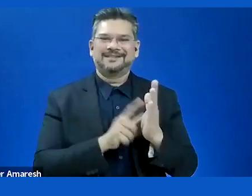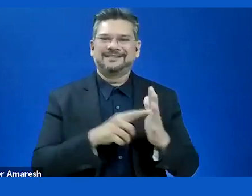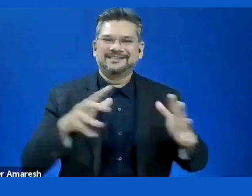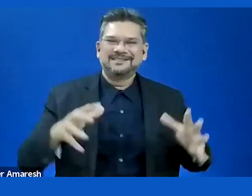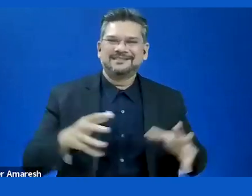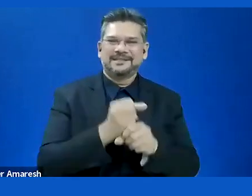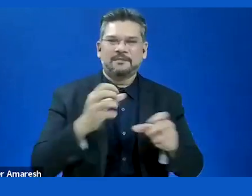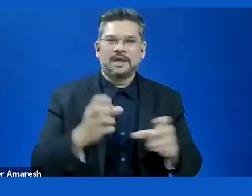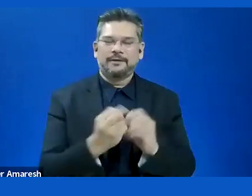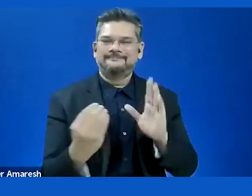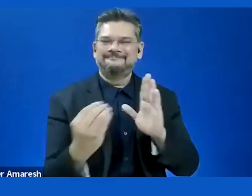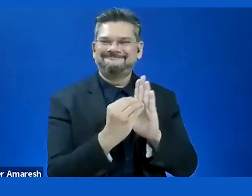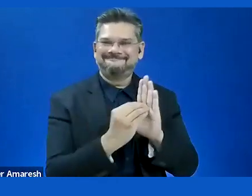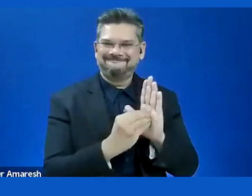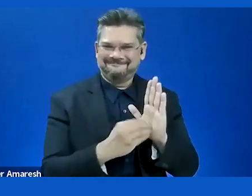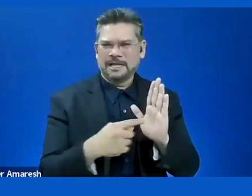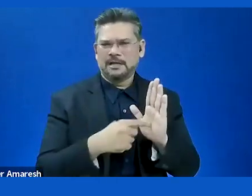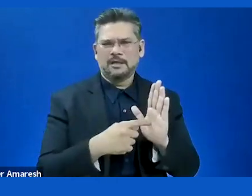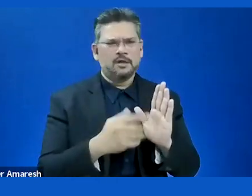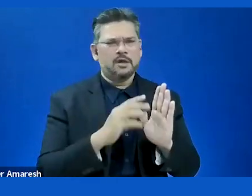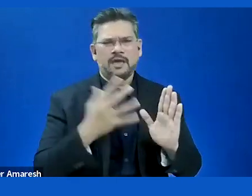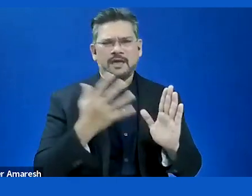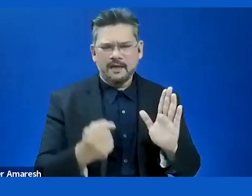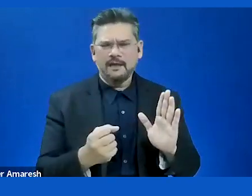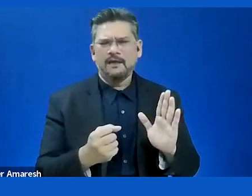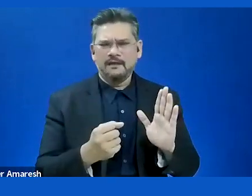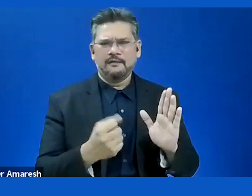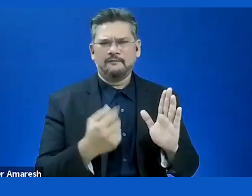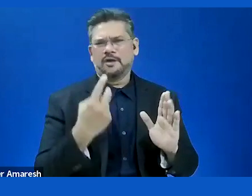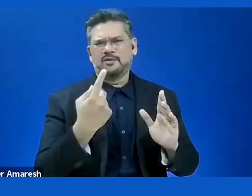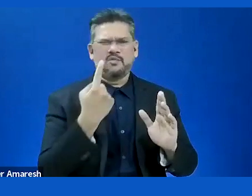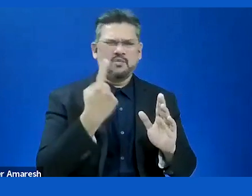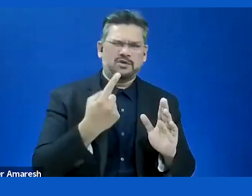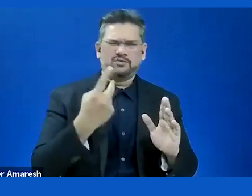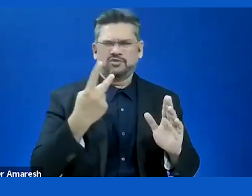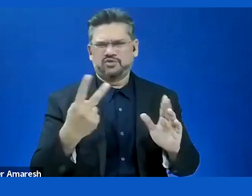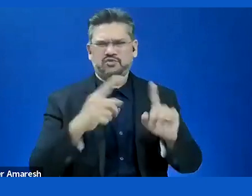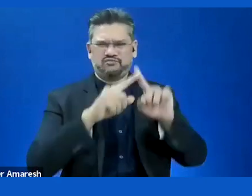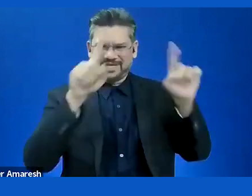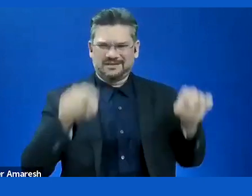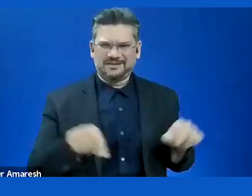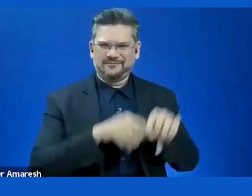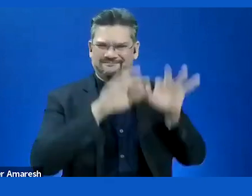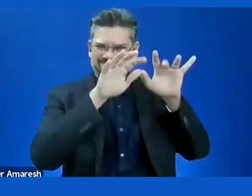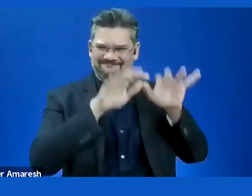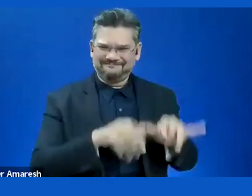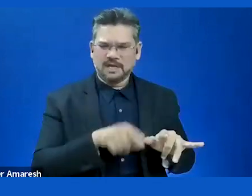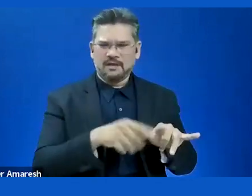all languages, one pager, two pager, really condensing you in a normal good story line,